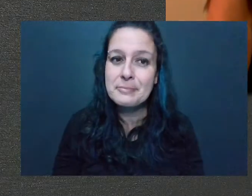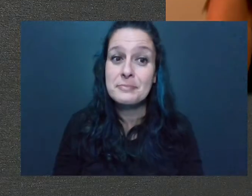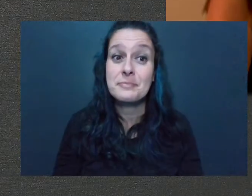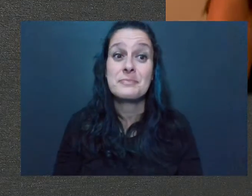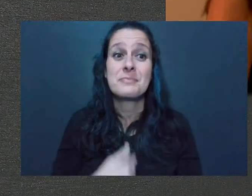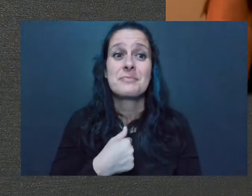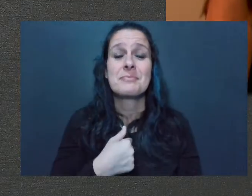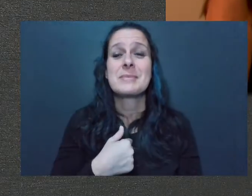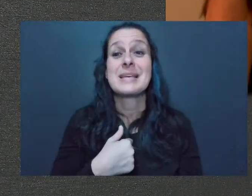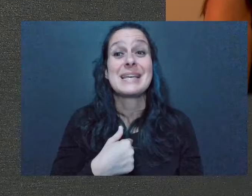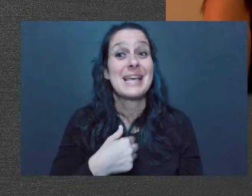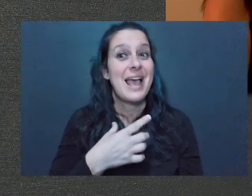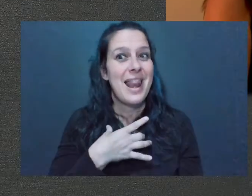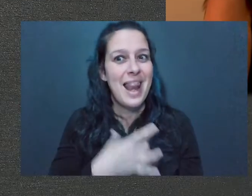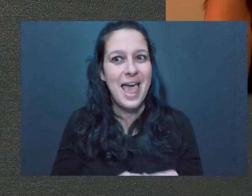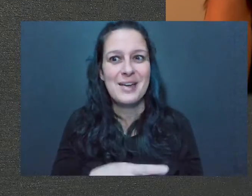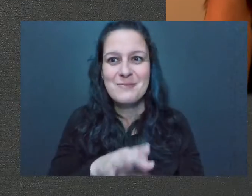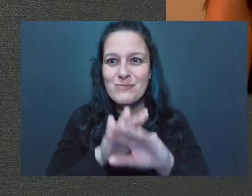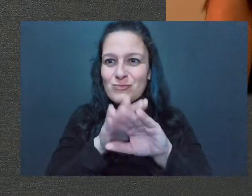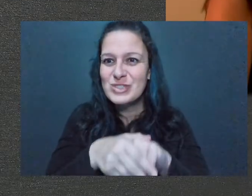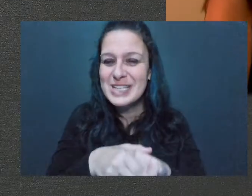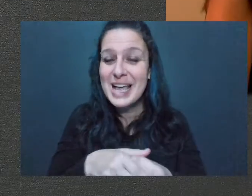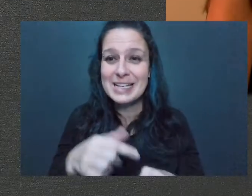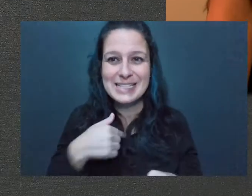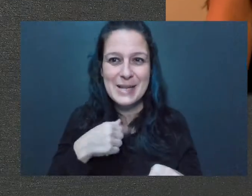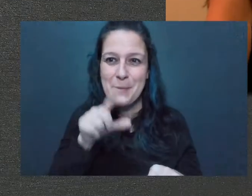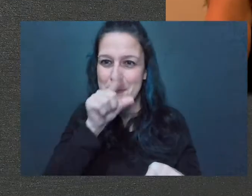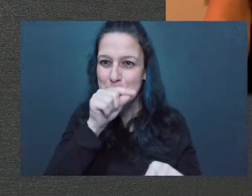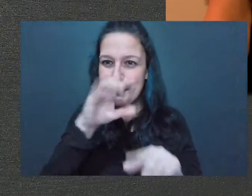"I like to pretend I'm a bird.